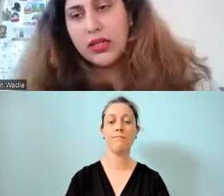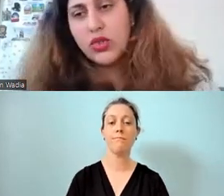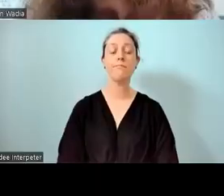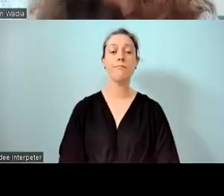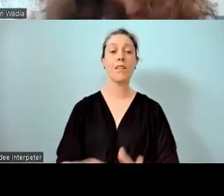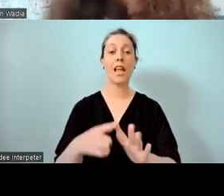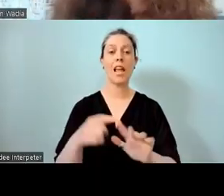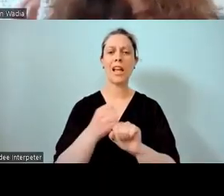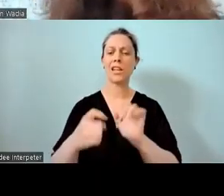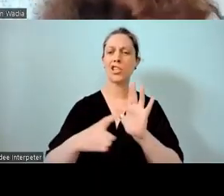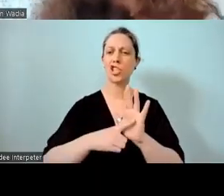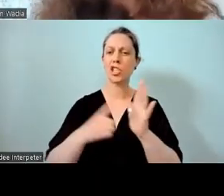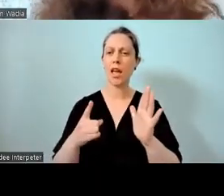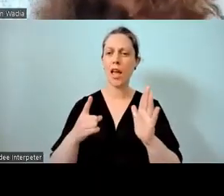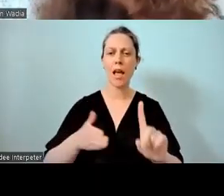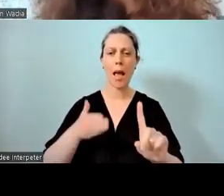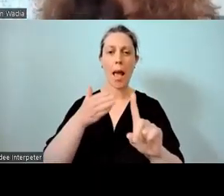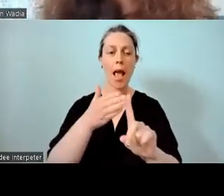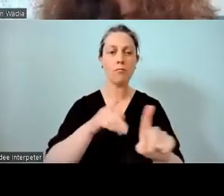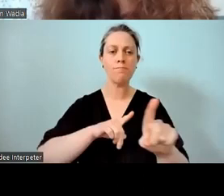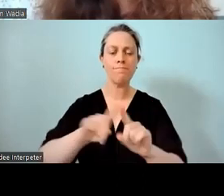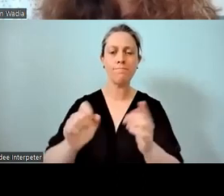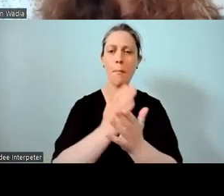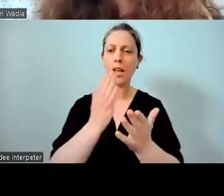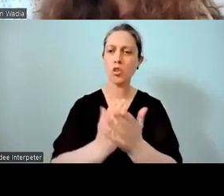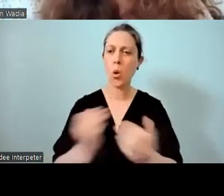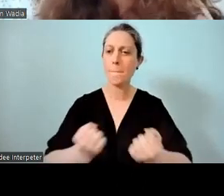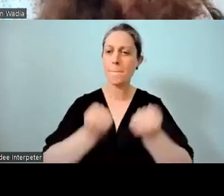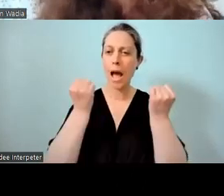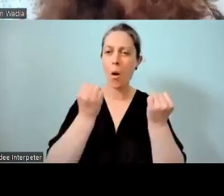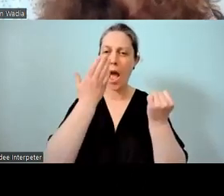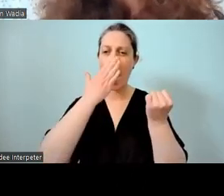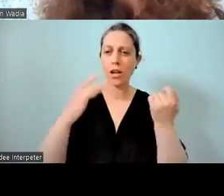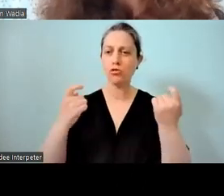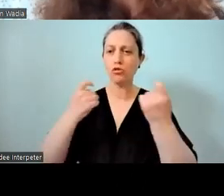and control, shift attitudes, so that disabled people and families had greater choice